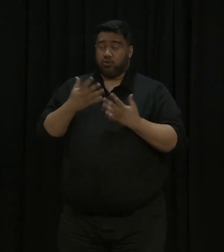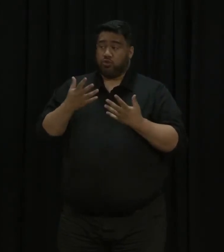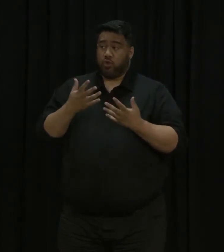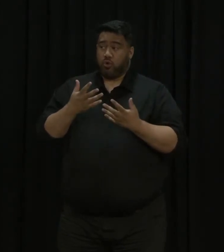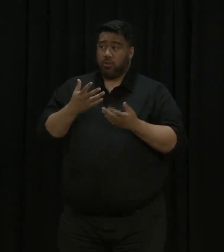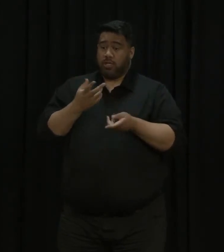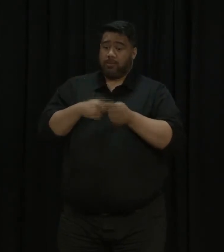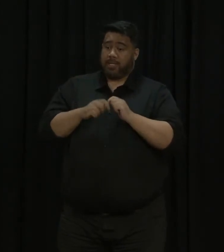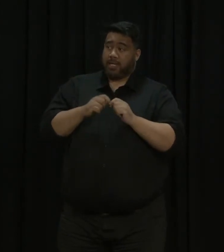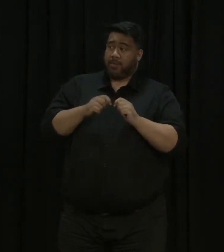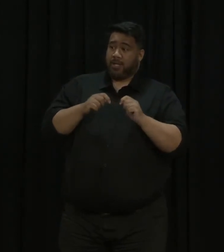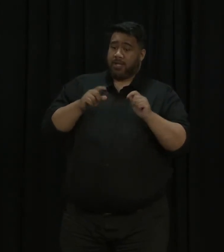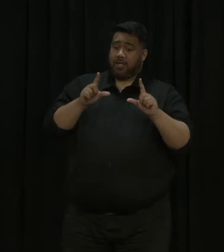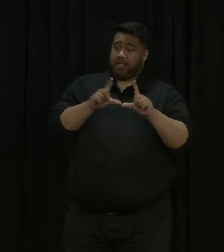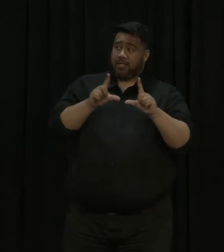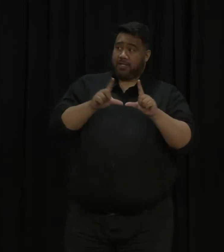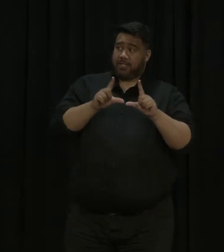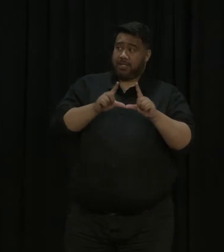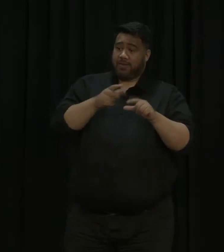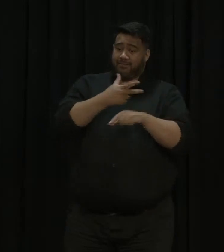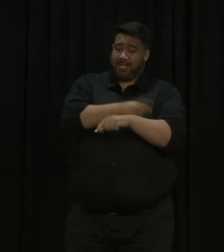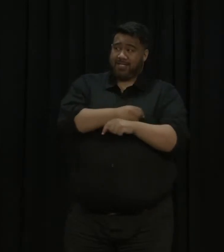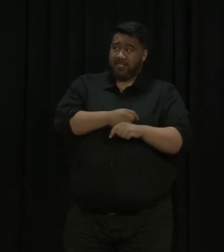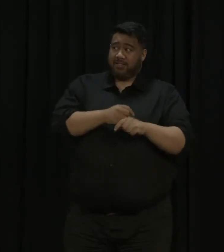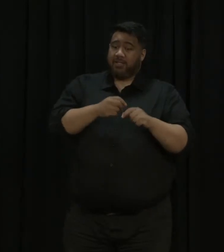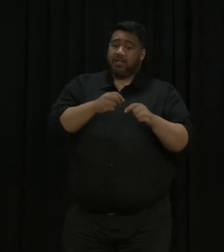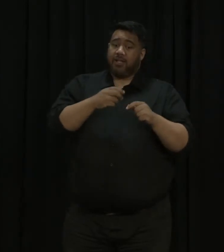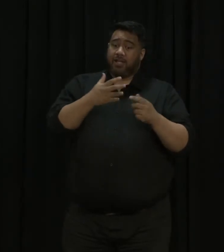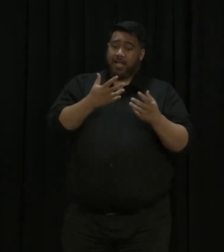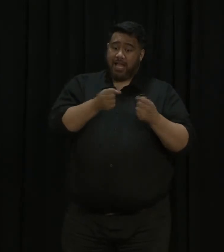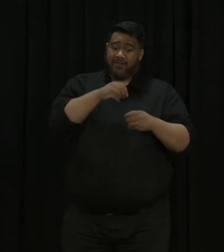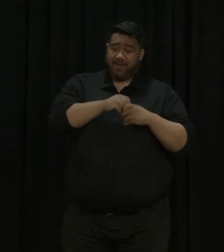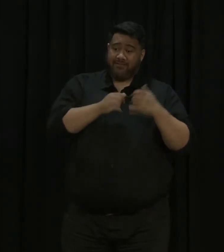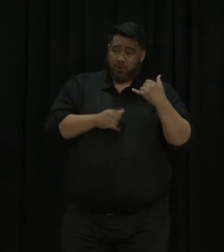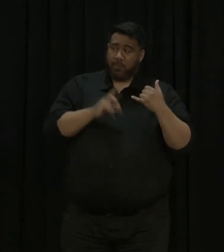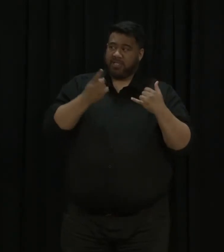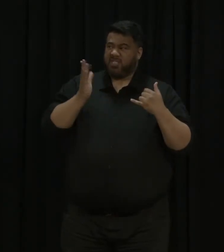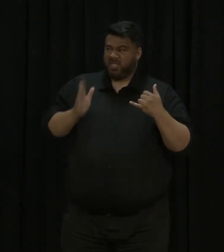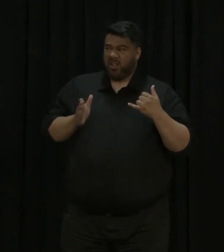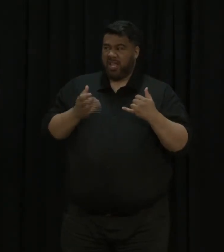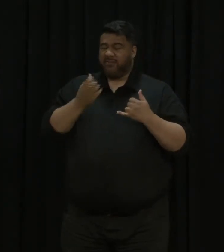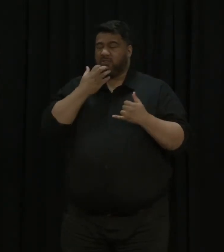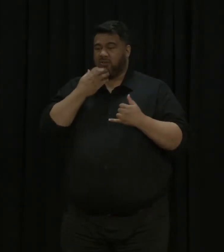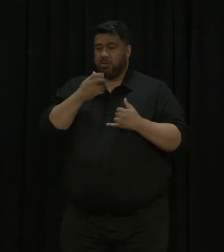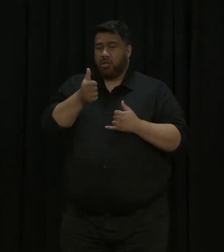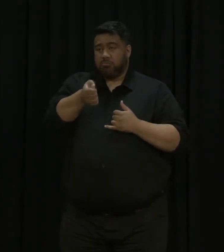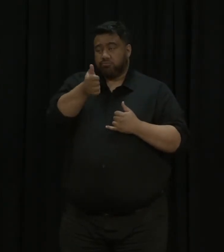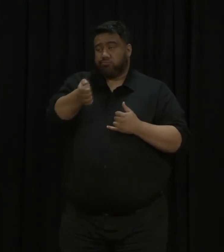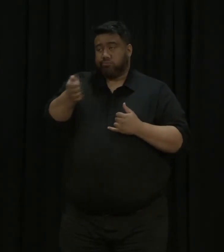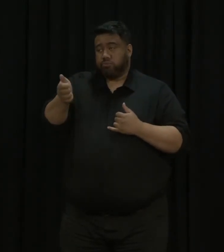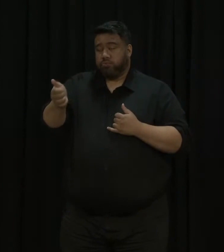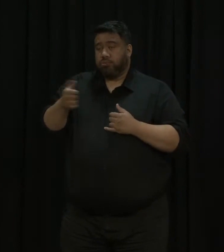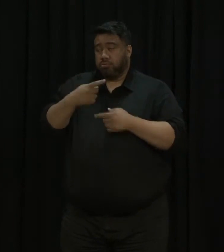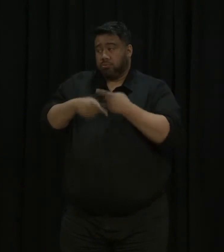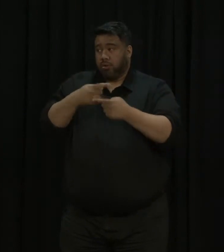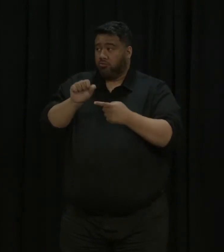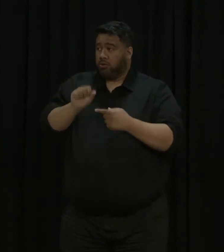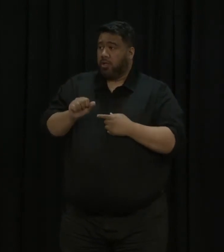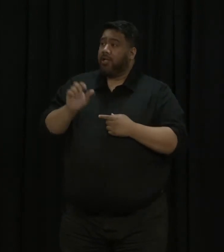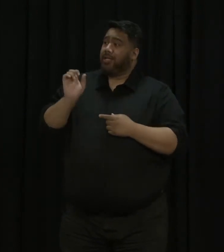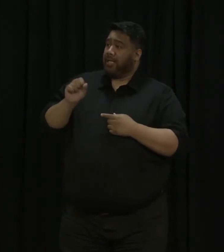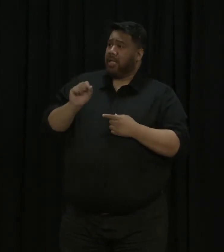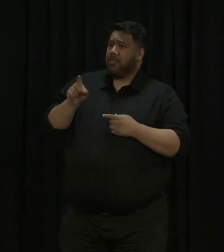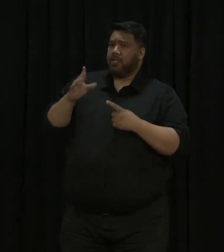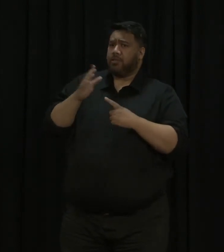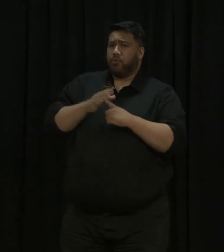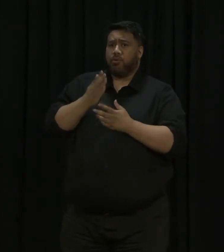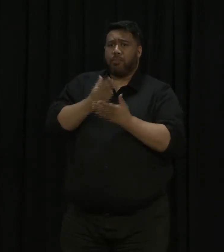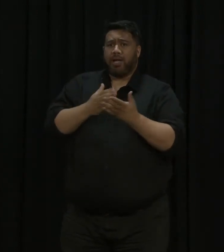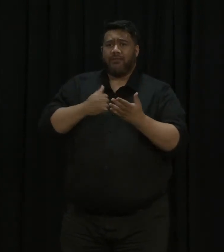different systems.